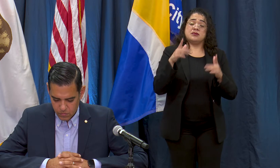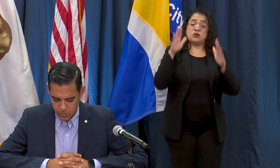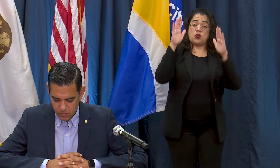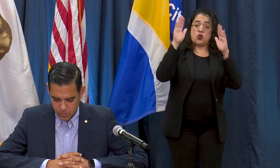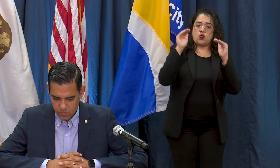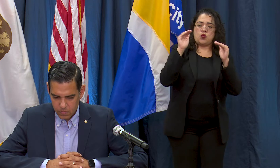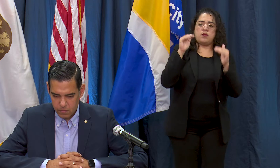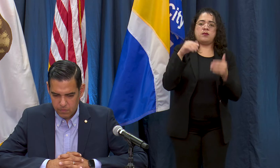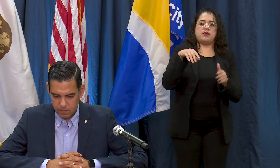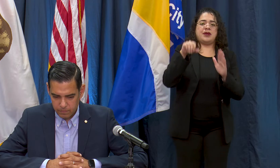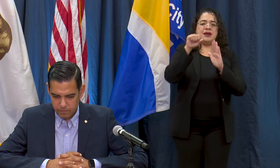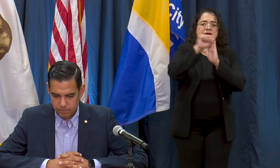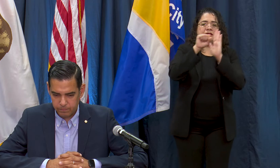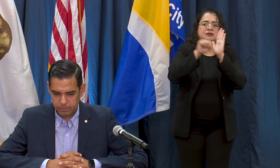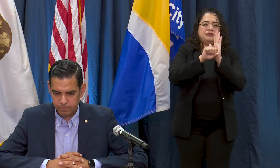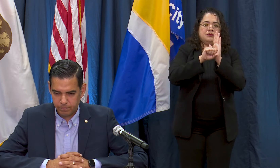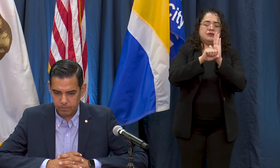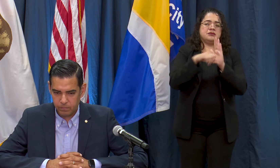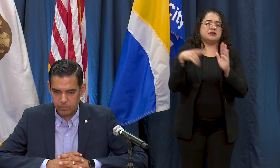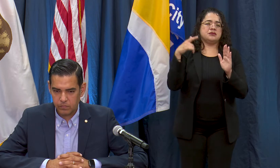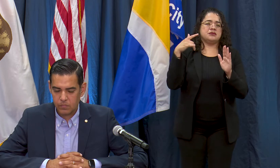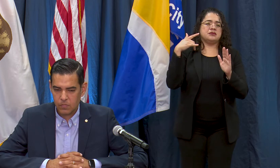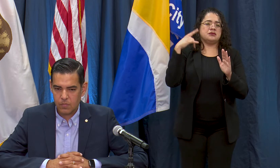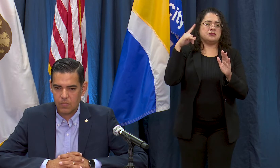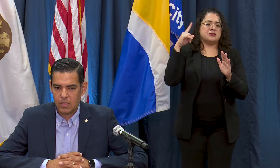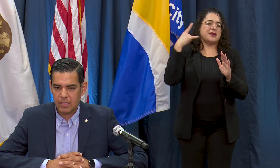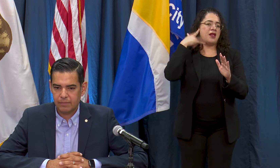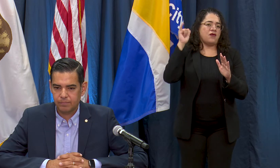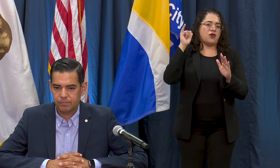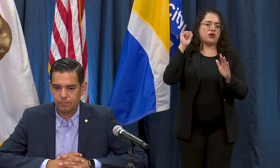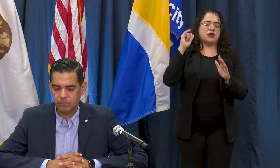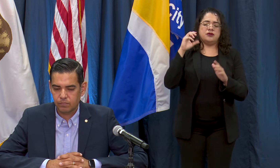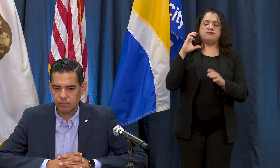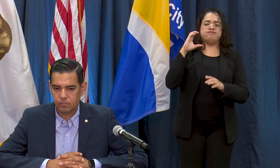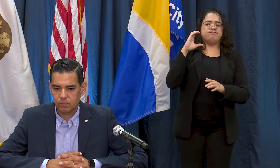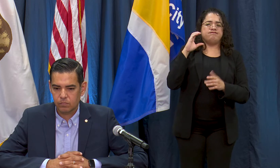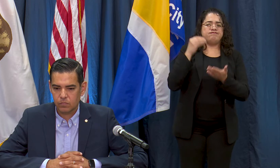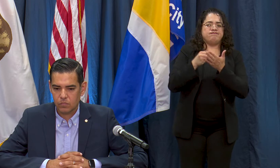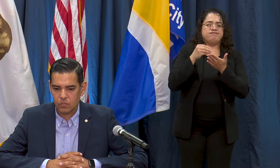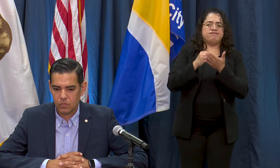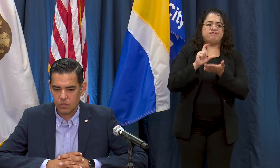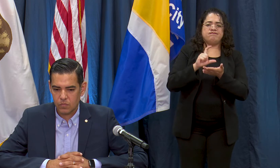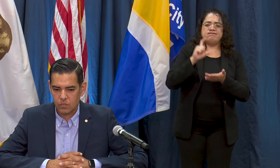state through the Federal Cares Act and also I wondered too if you